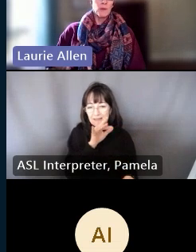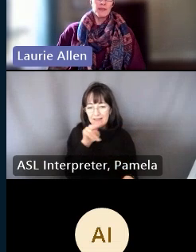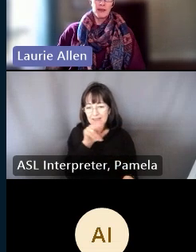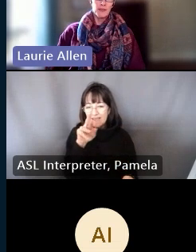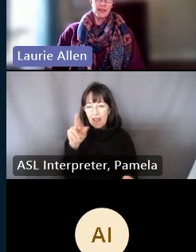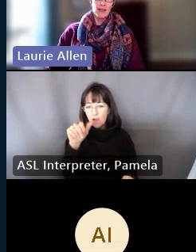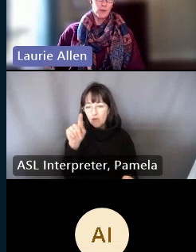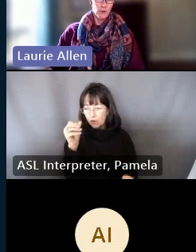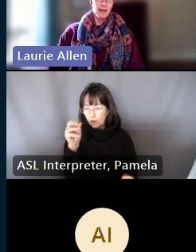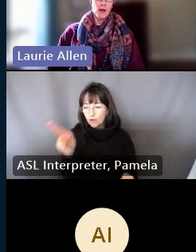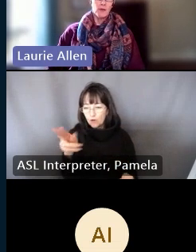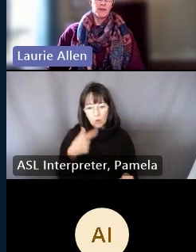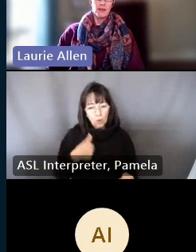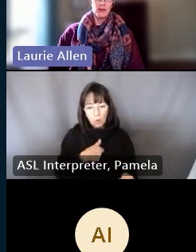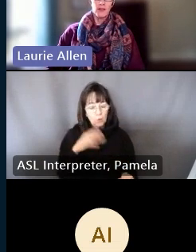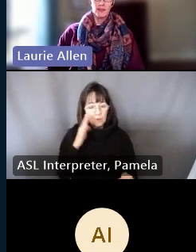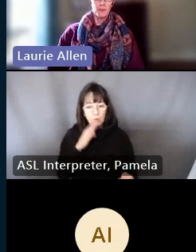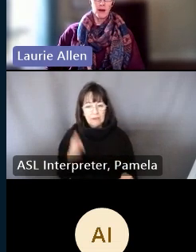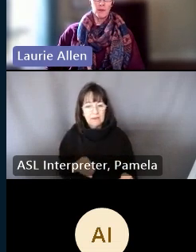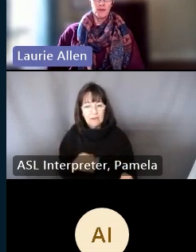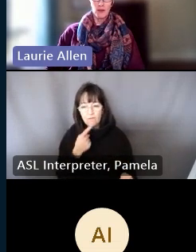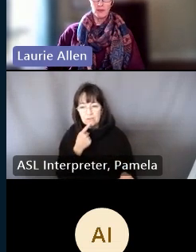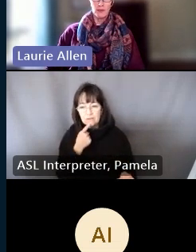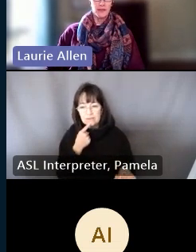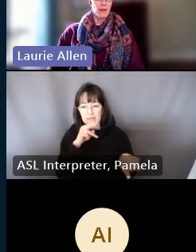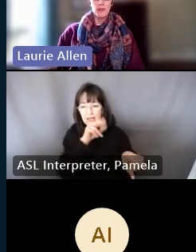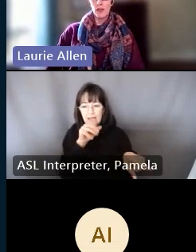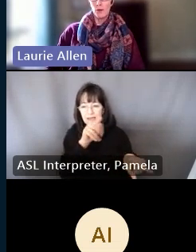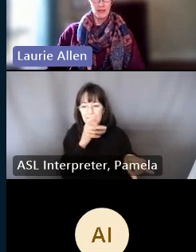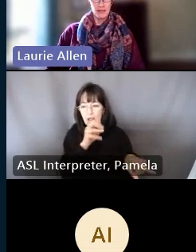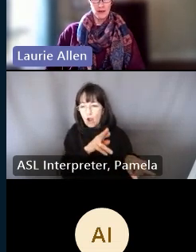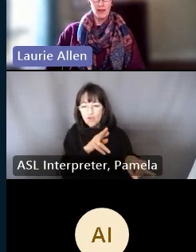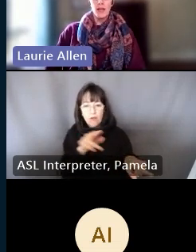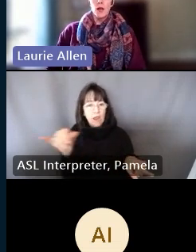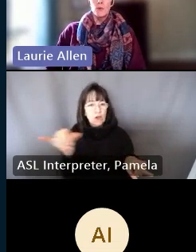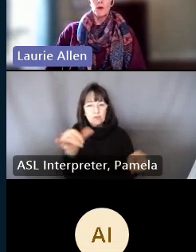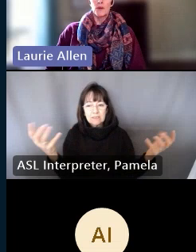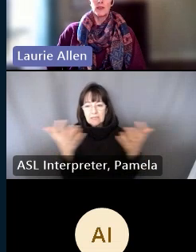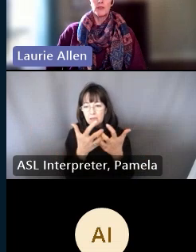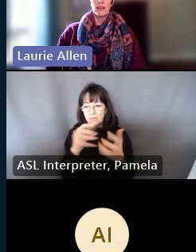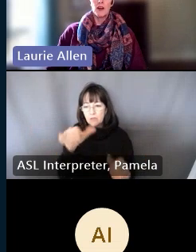we would never say that, right now, Narrator's on par with jaws or in video. We know it's not. We are working really hard